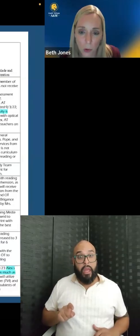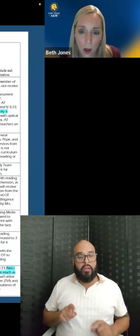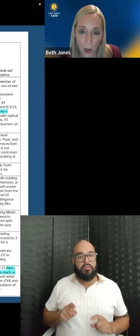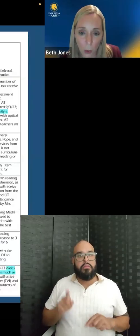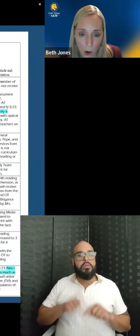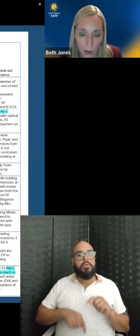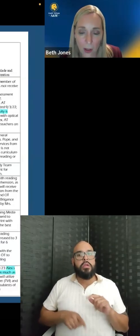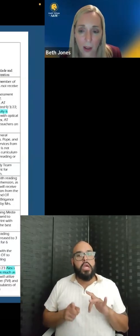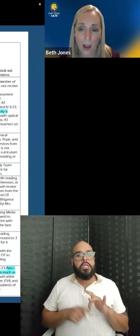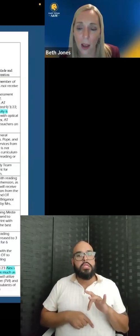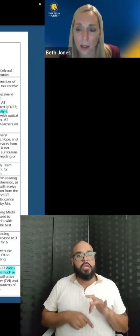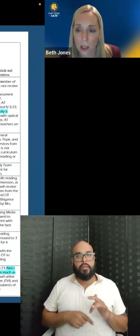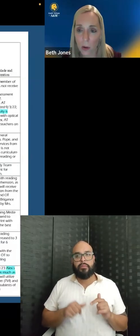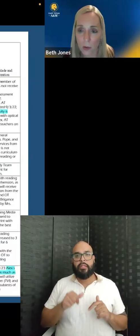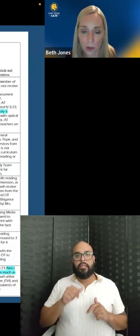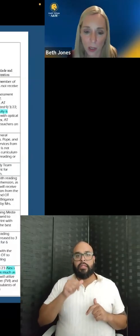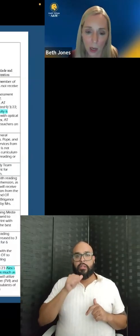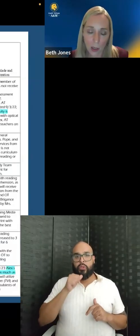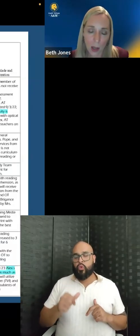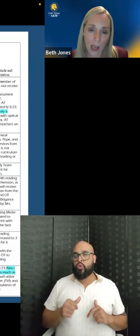We do not go on until those are done.